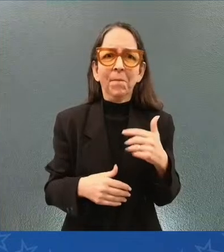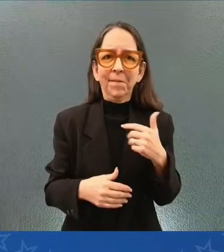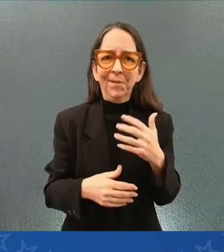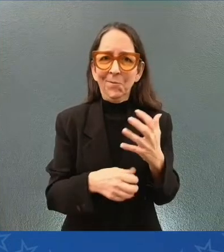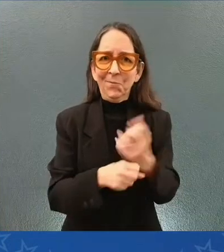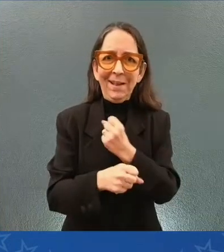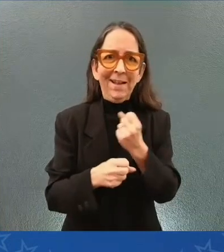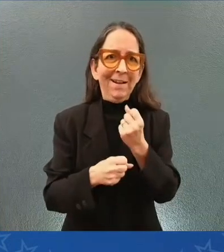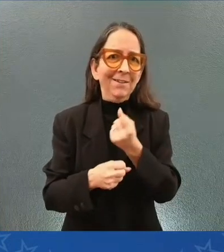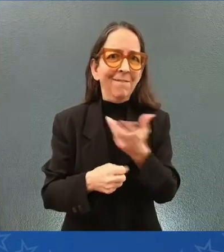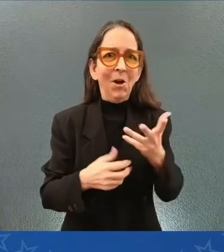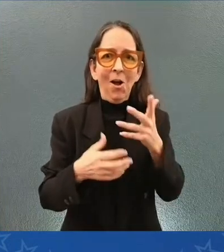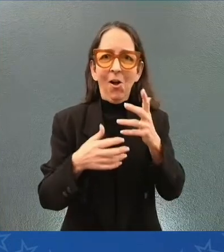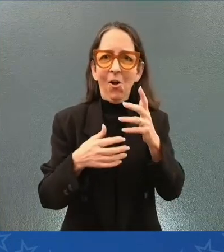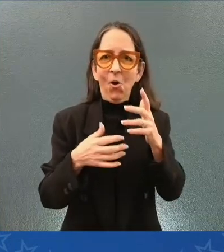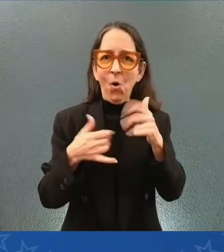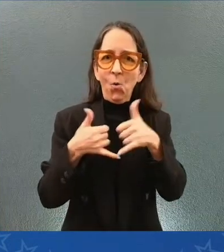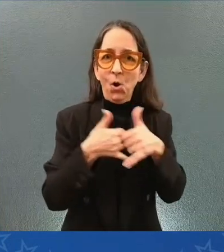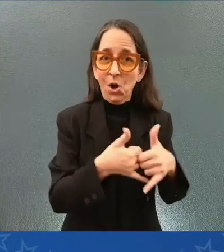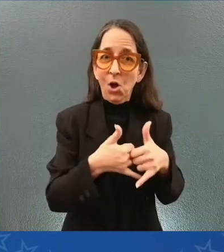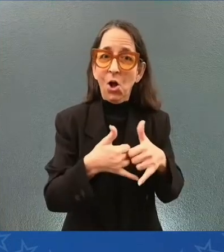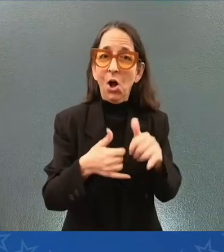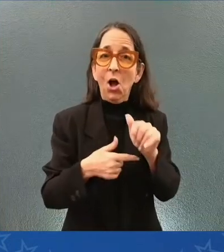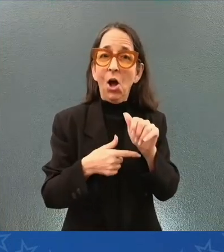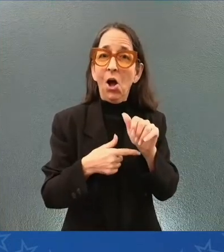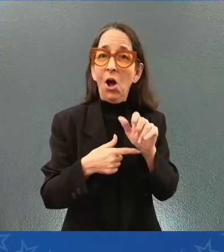two Golden Globes, and a Tony Award so far.